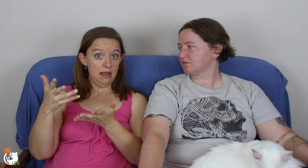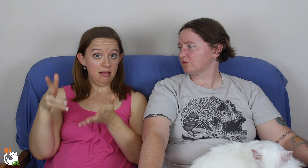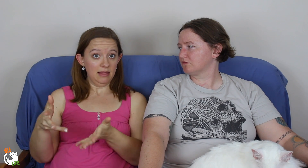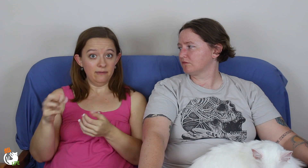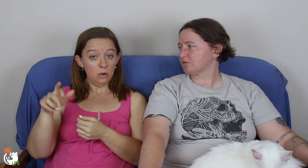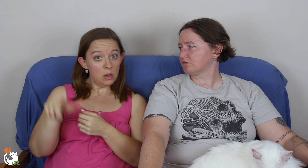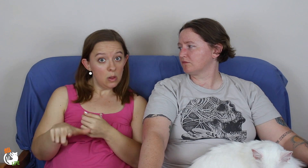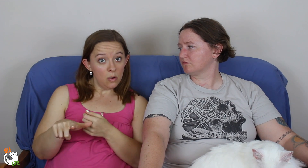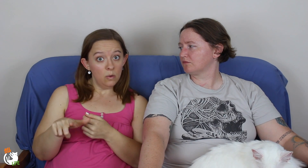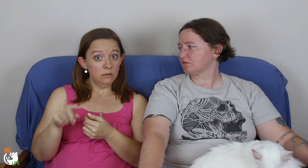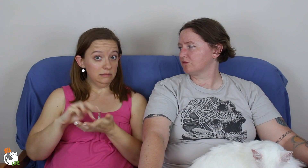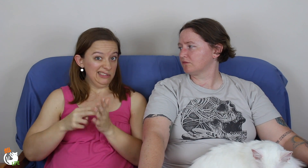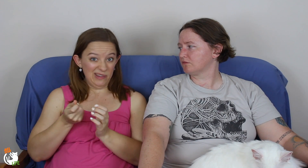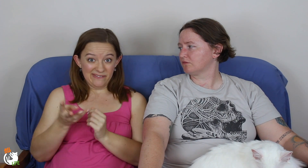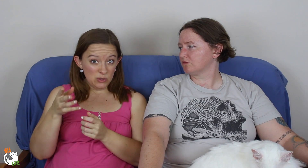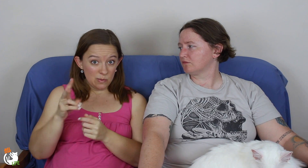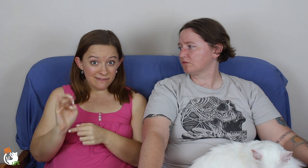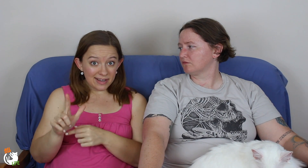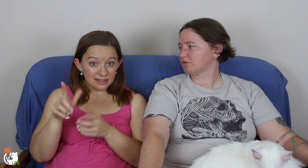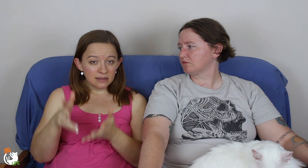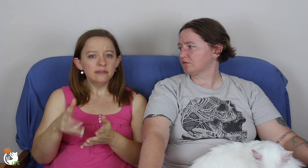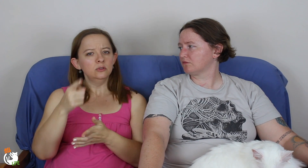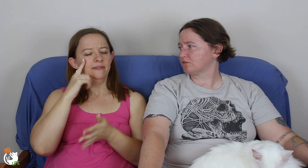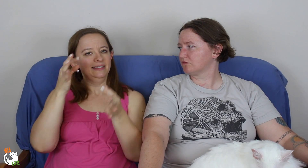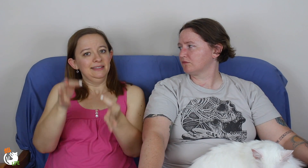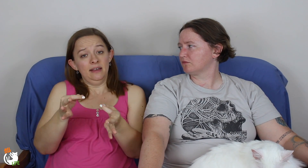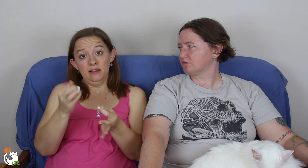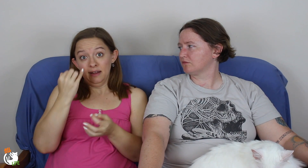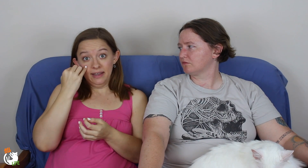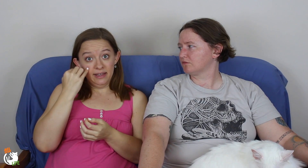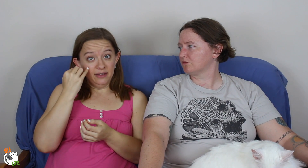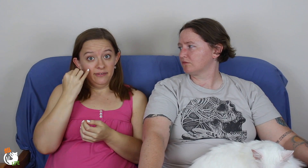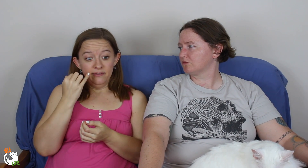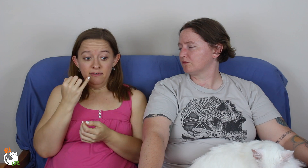Is is high, a lot left? Or low amount, meaning there's only a few vials left? Then you can decide.